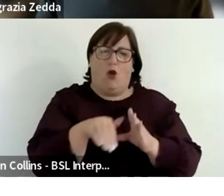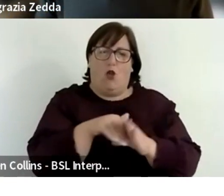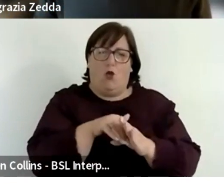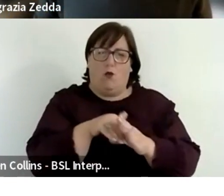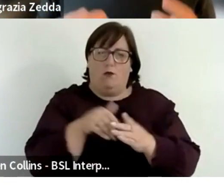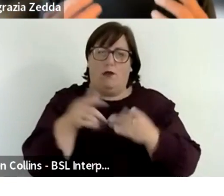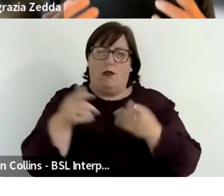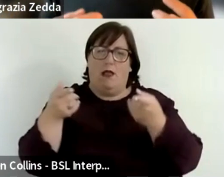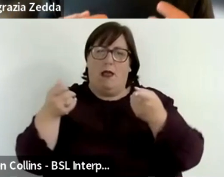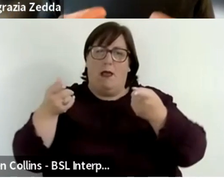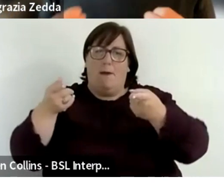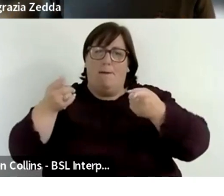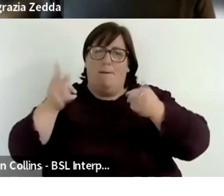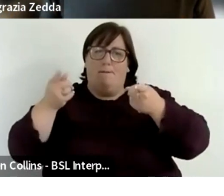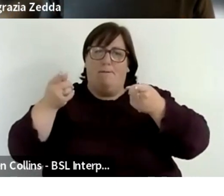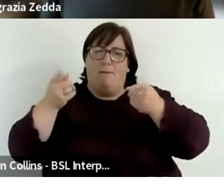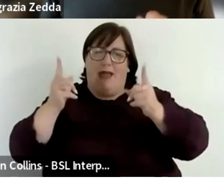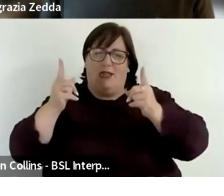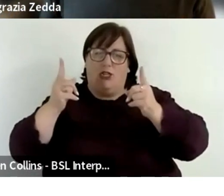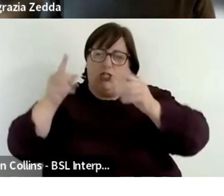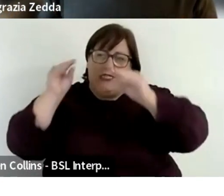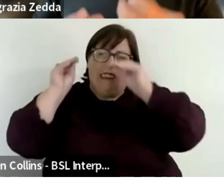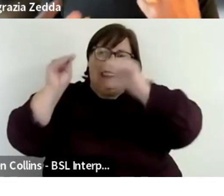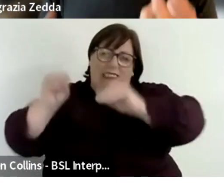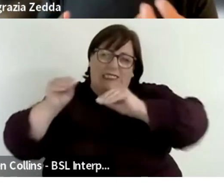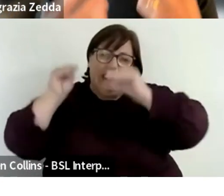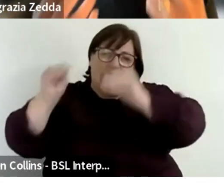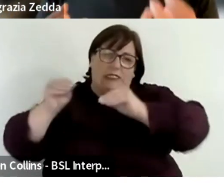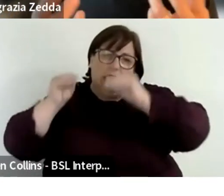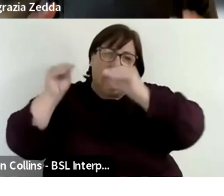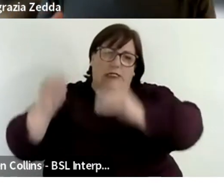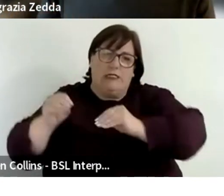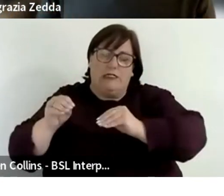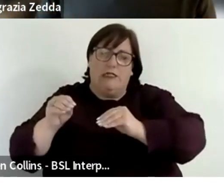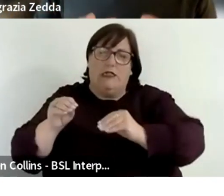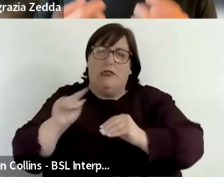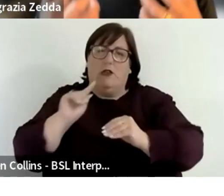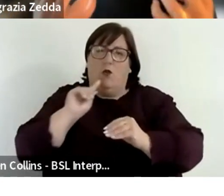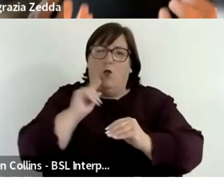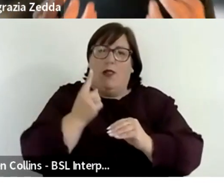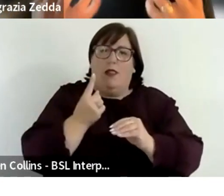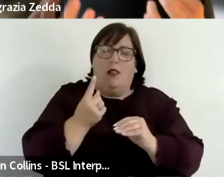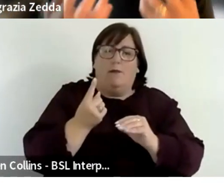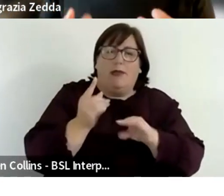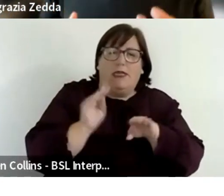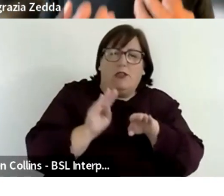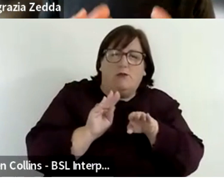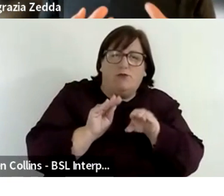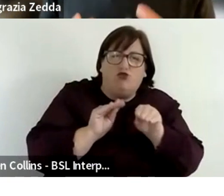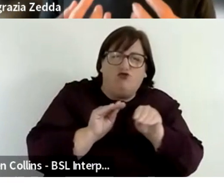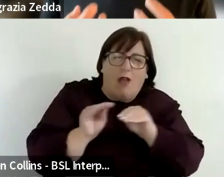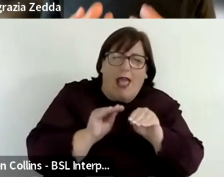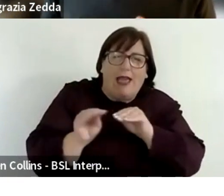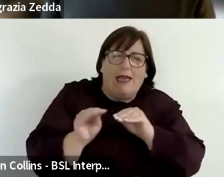and we train them in such a way that we use real-time life, real workplace case scenarios,